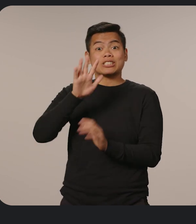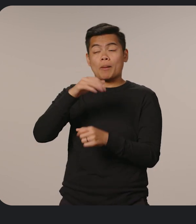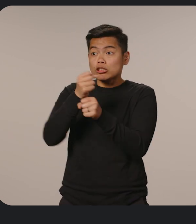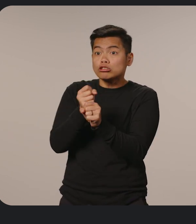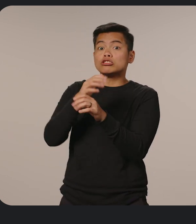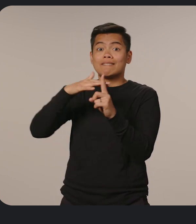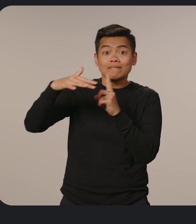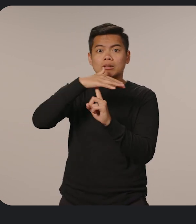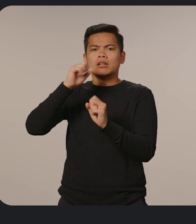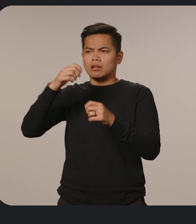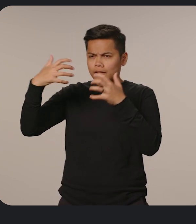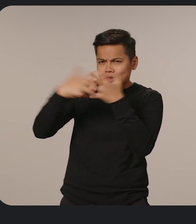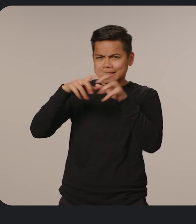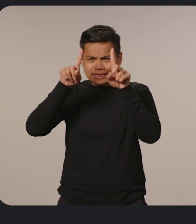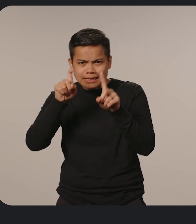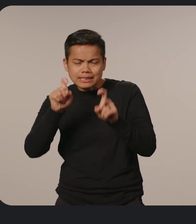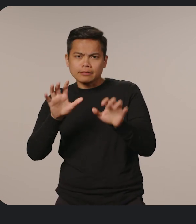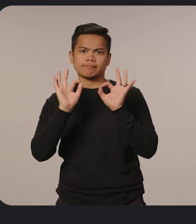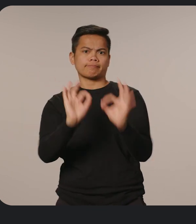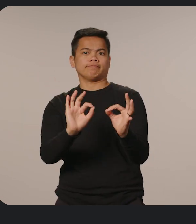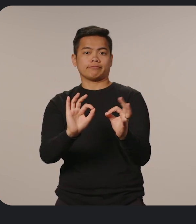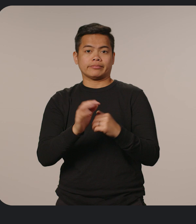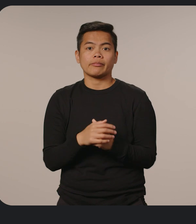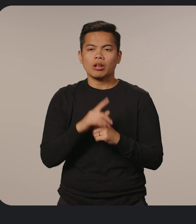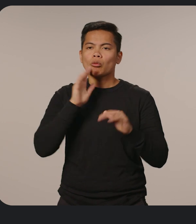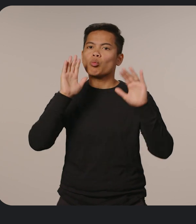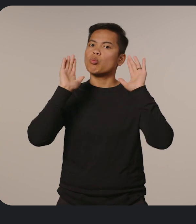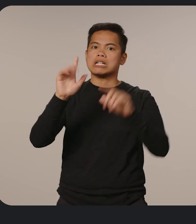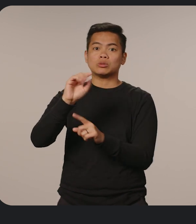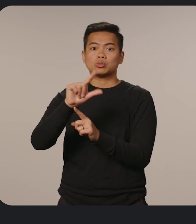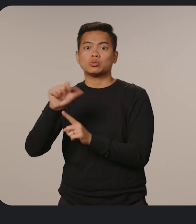your staging and all your testing environments